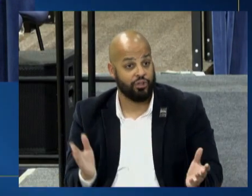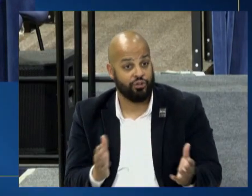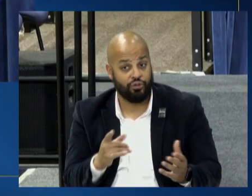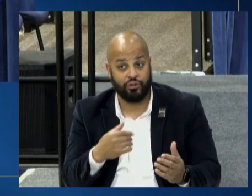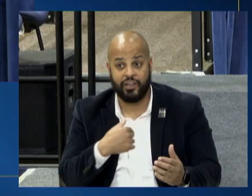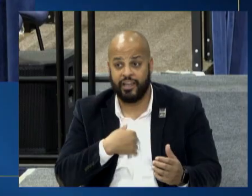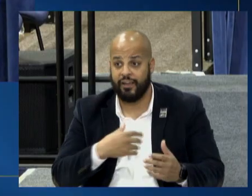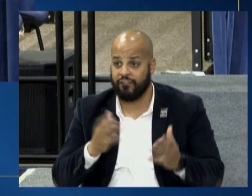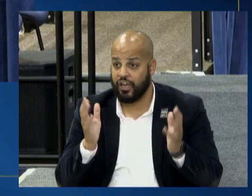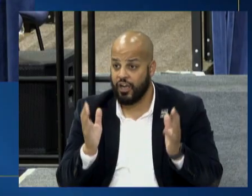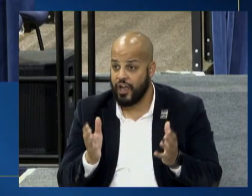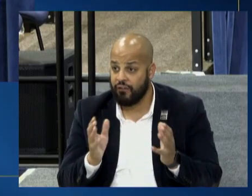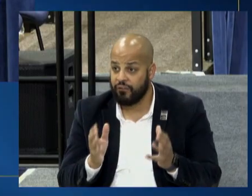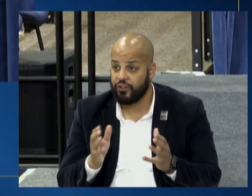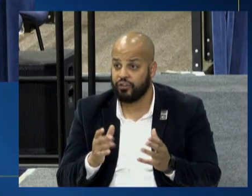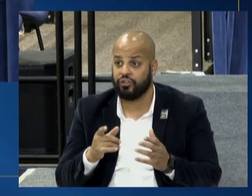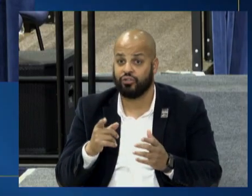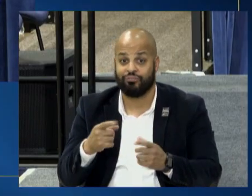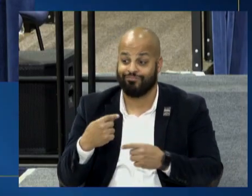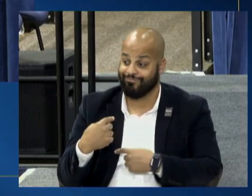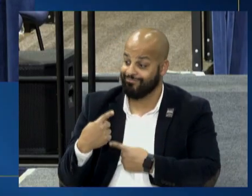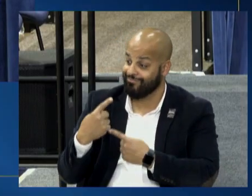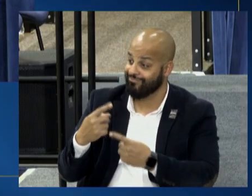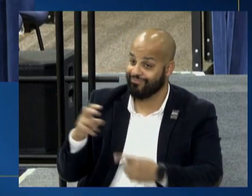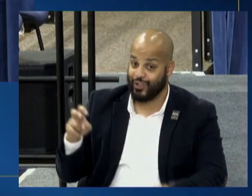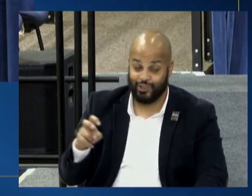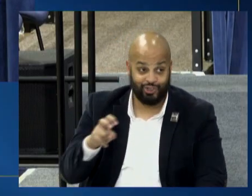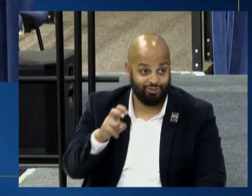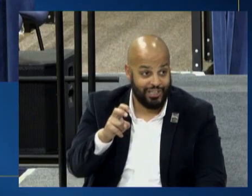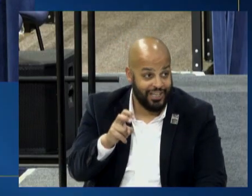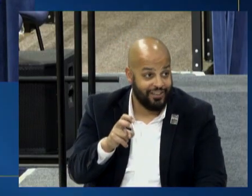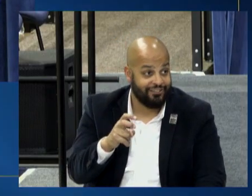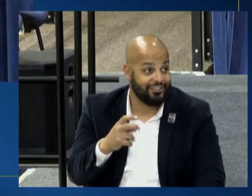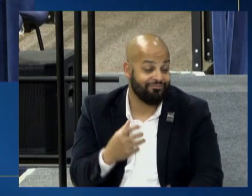that you've spent the time traveling and committing on your schedules to be here.